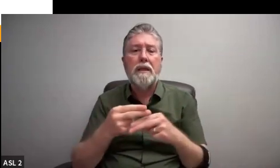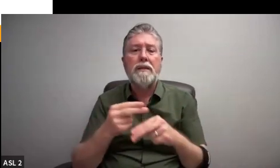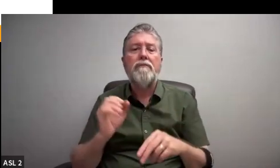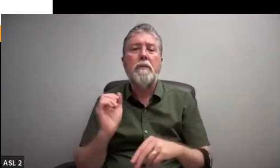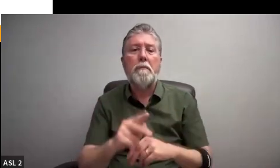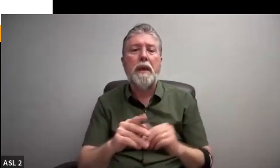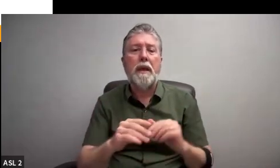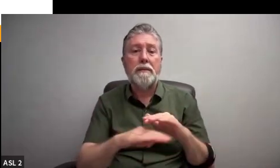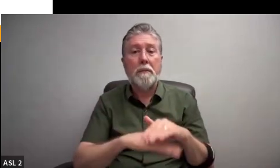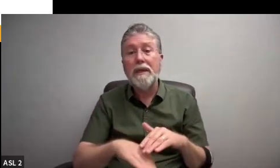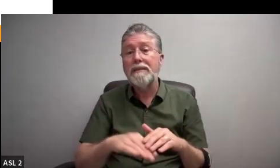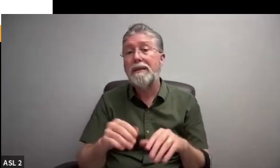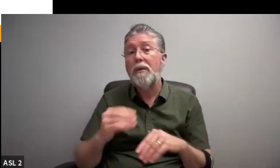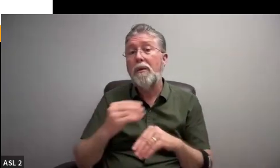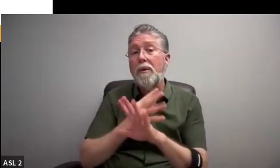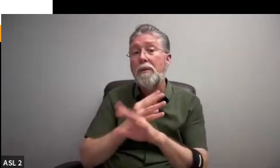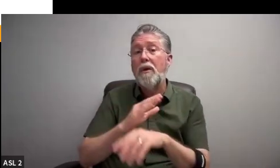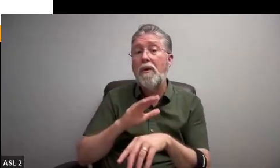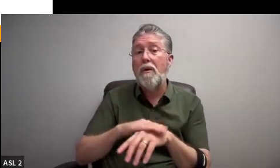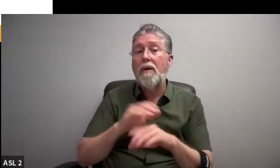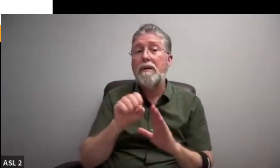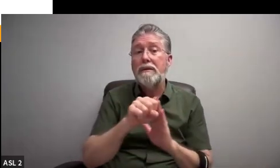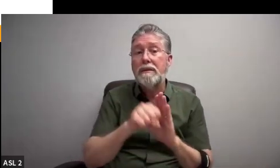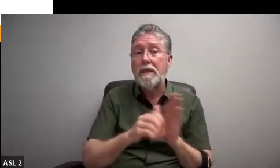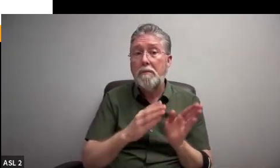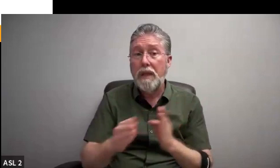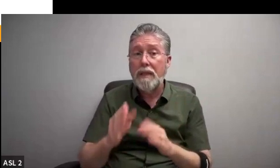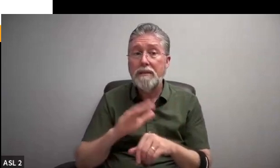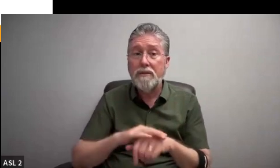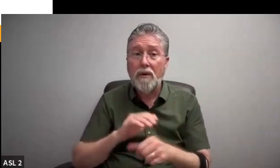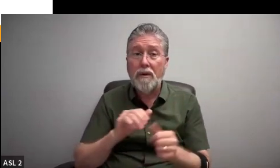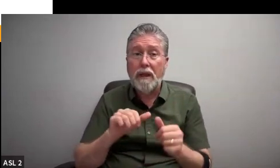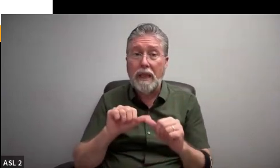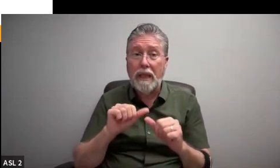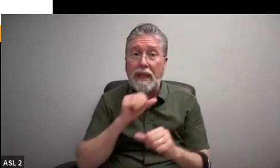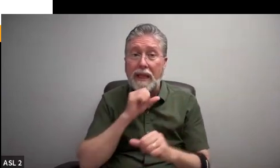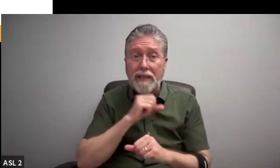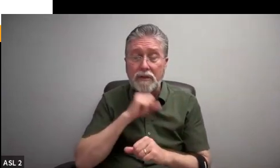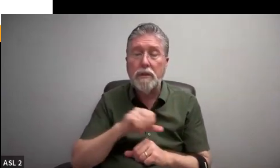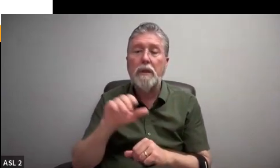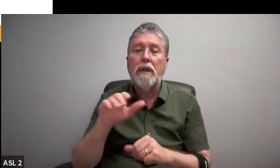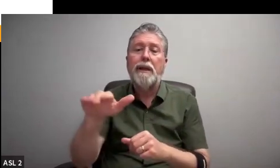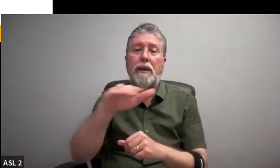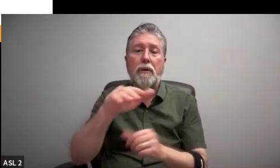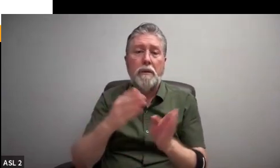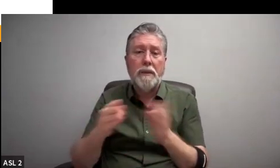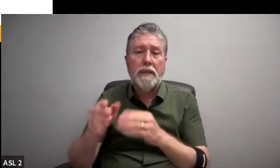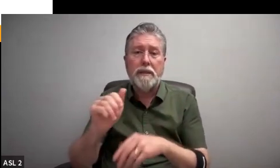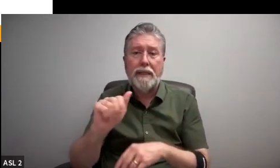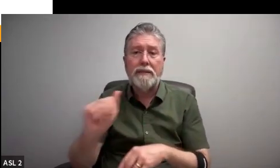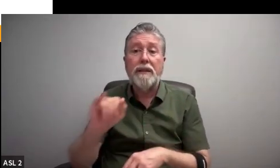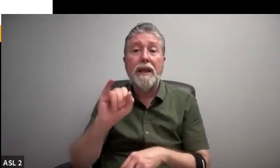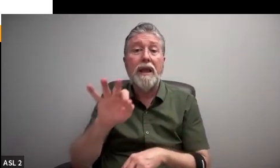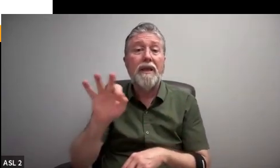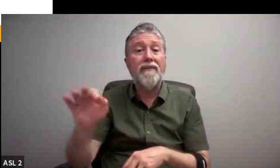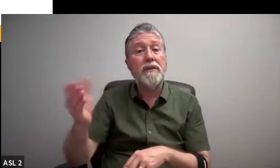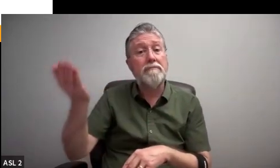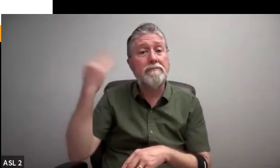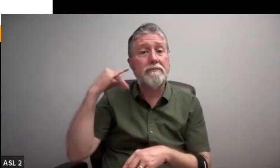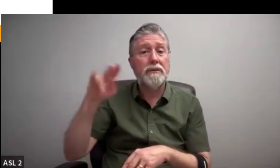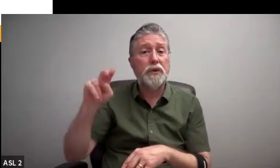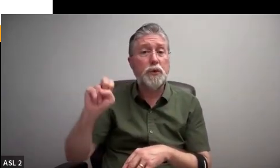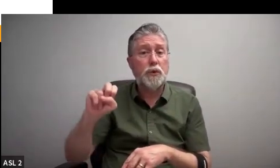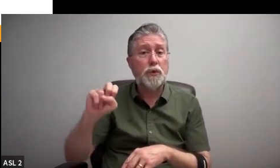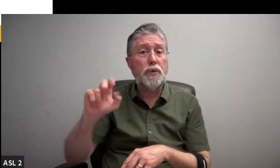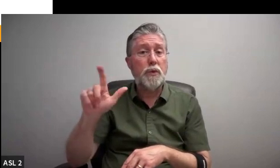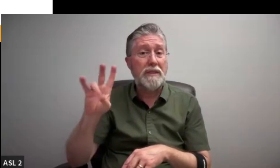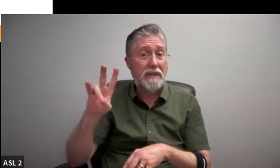on state plans on aging, area plans on aging, and IFFs that was held back on June 27th. Please also